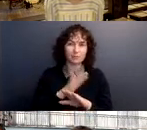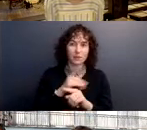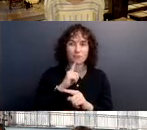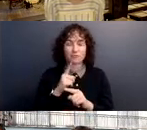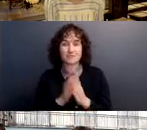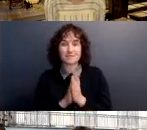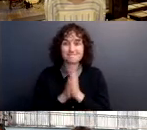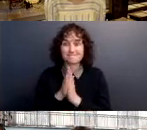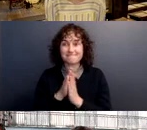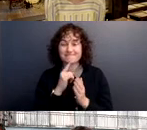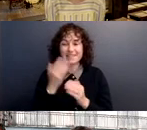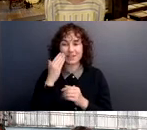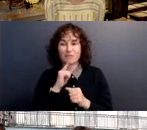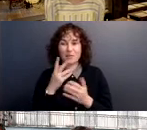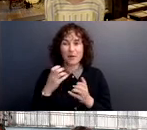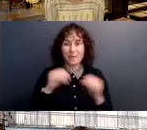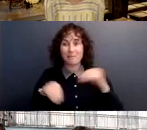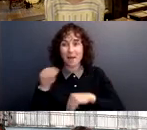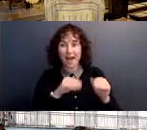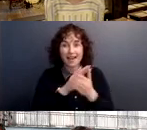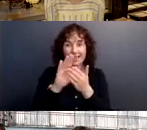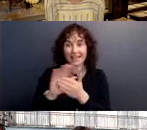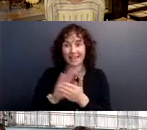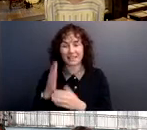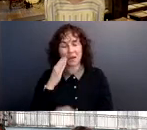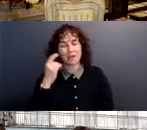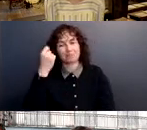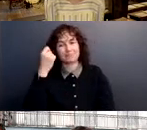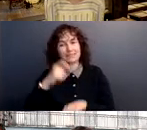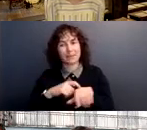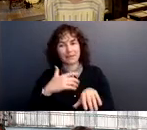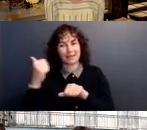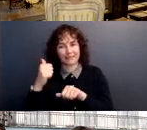they play in their things and cleaning up because they understand it's time to go.